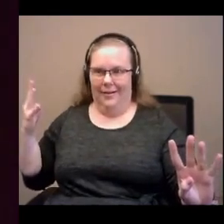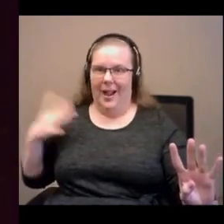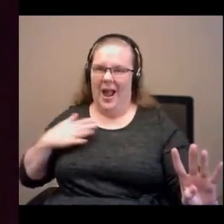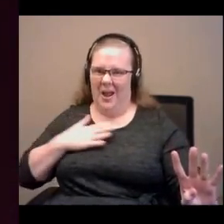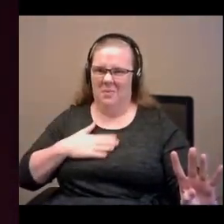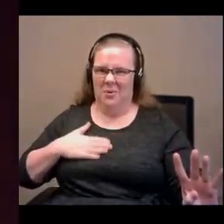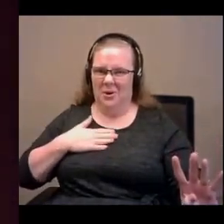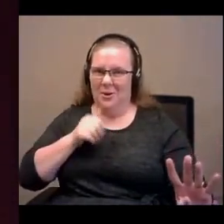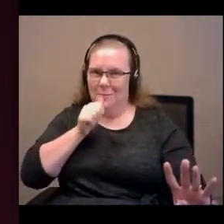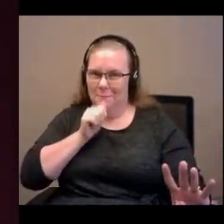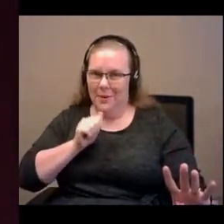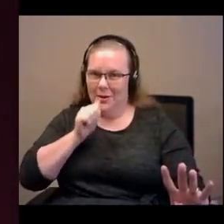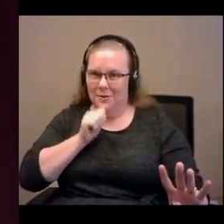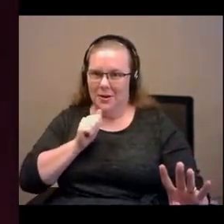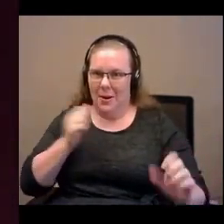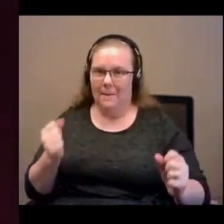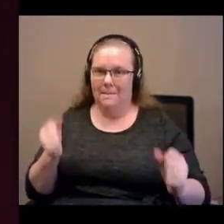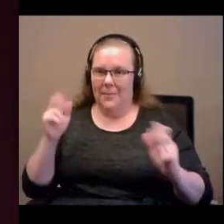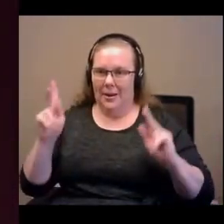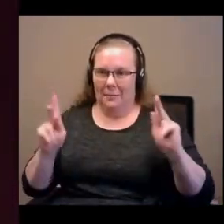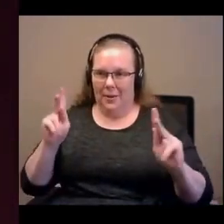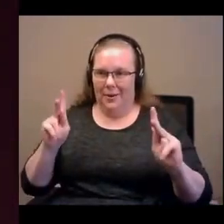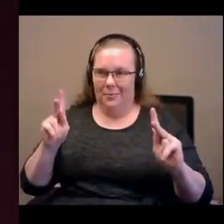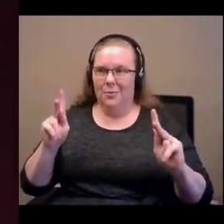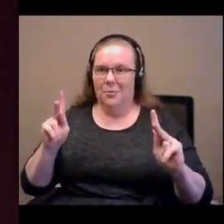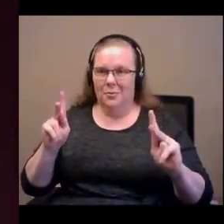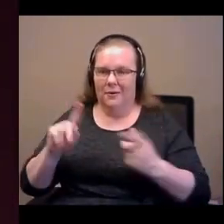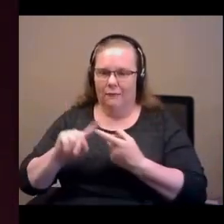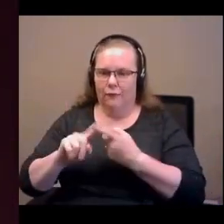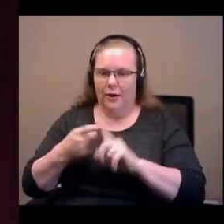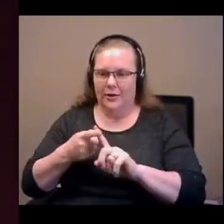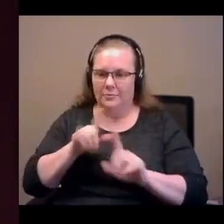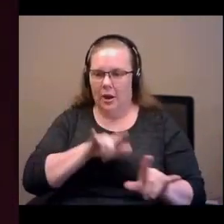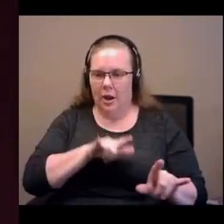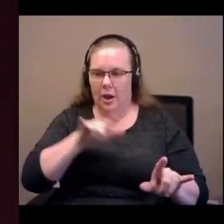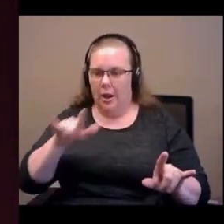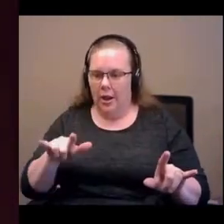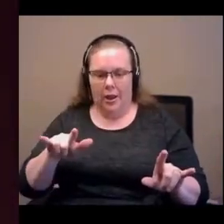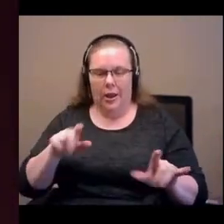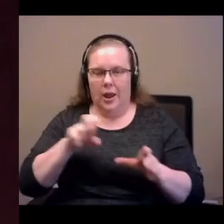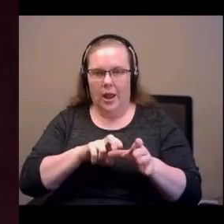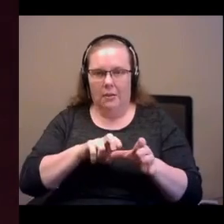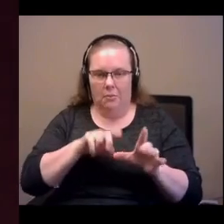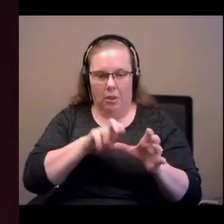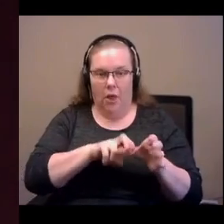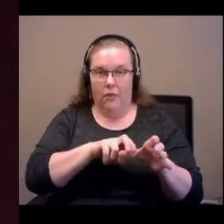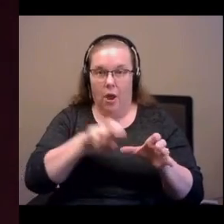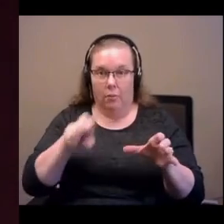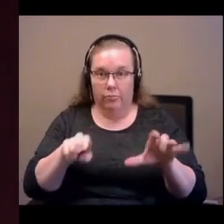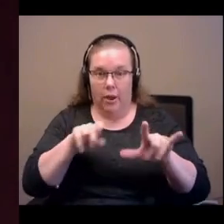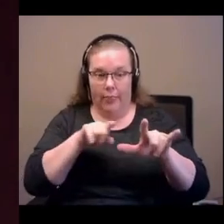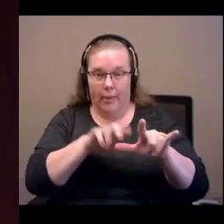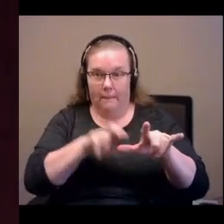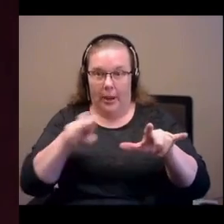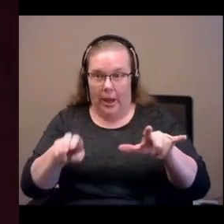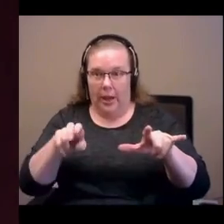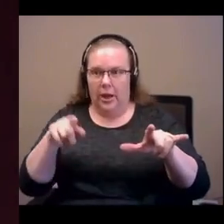of our friends hopping off a plane, maybe more food, maybe more stations, but suffice to say, I hope you had a good time, and I hope you got out to the back lawn, which was amazing.